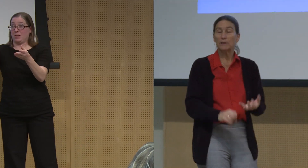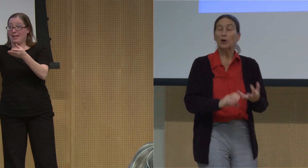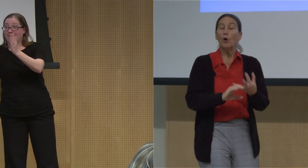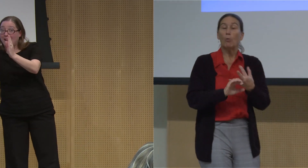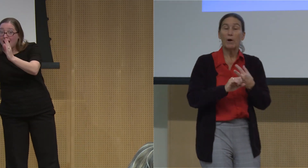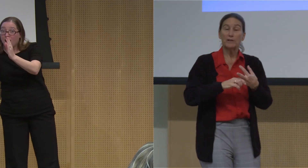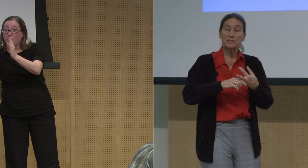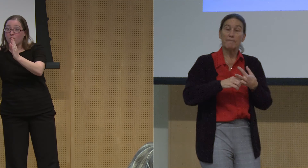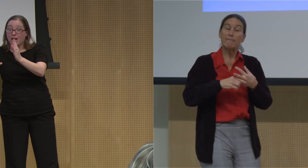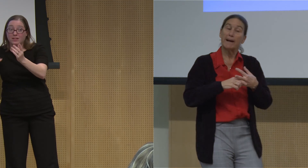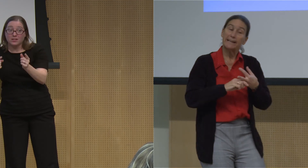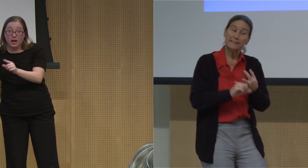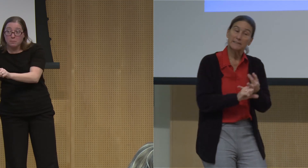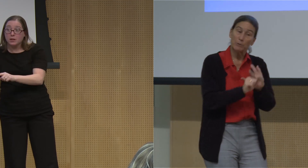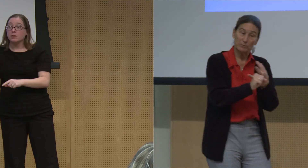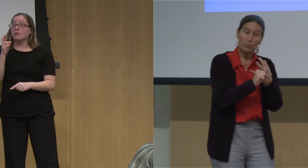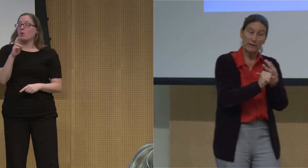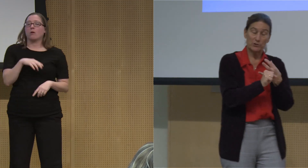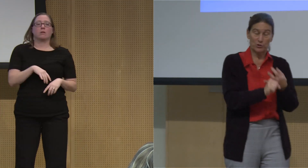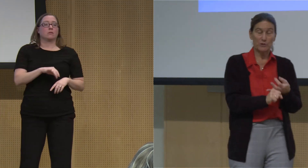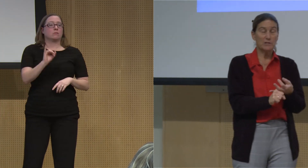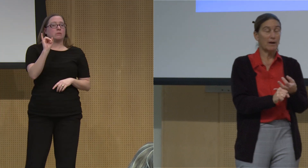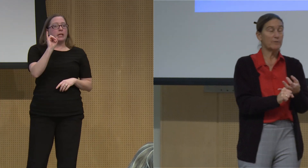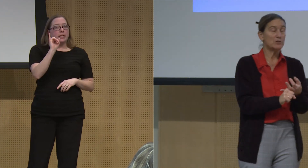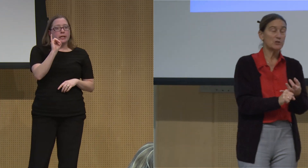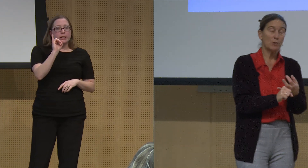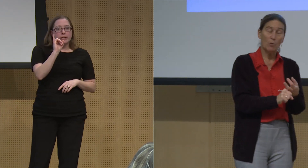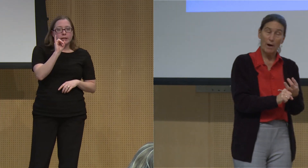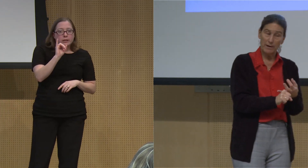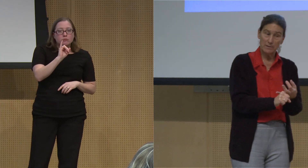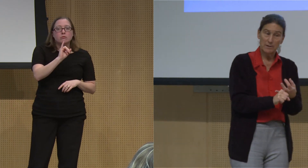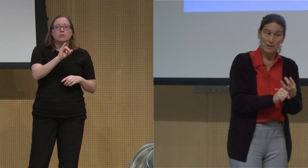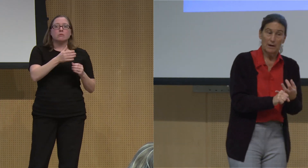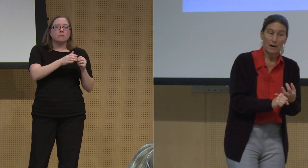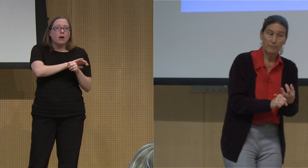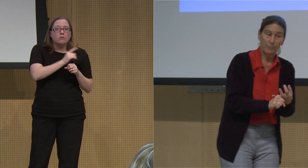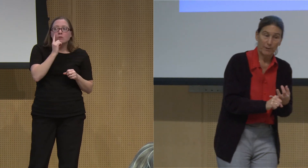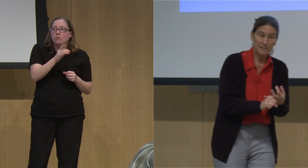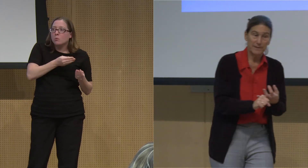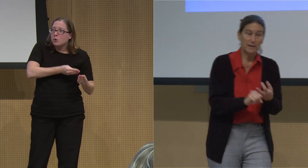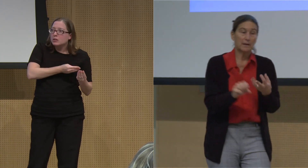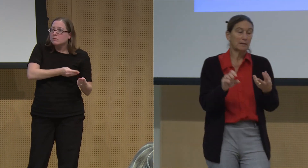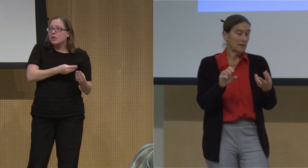WHAT IS THE FINANCE, WHAT INSURANCE COVERAGE IS REQUIRED FOR BREASTFEEDING,